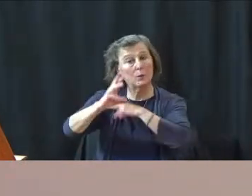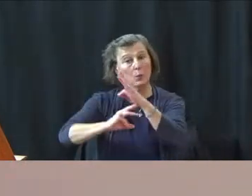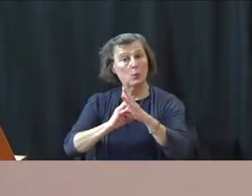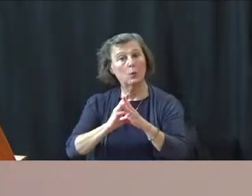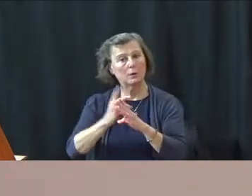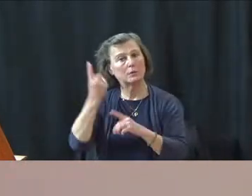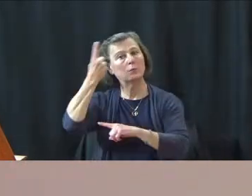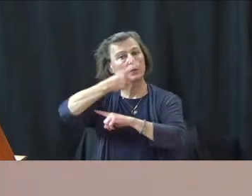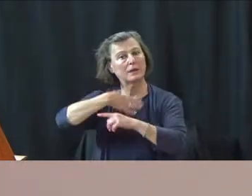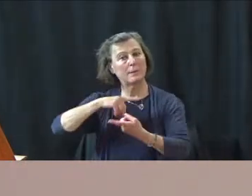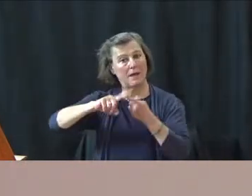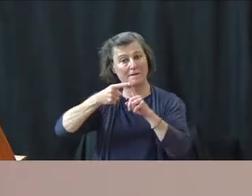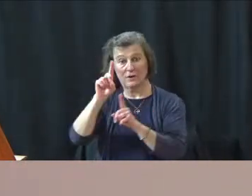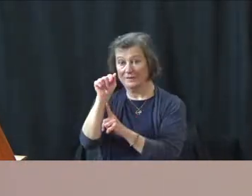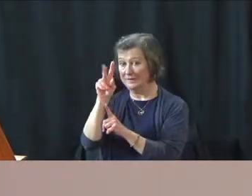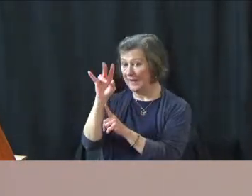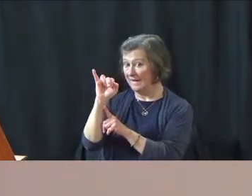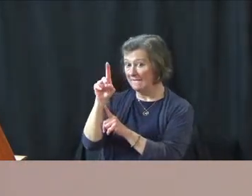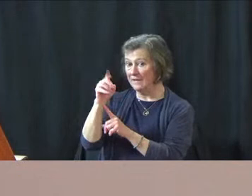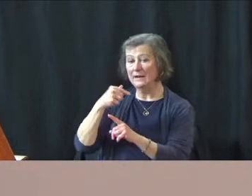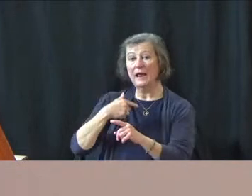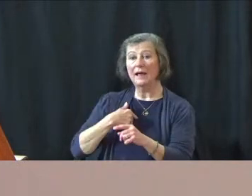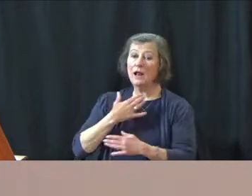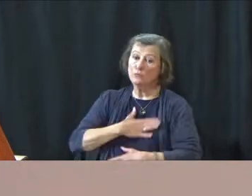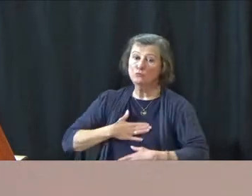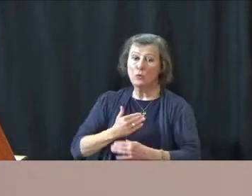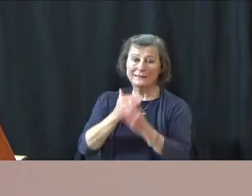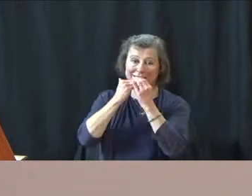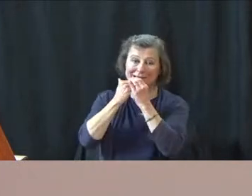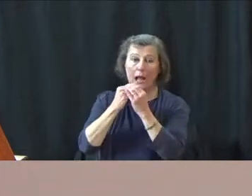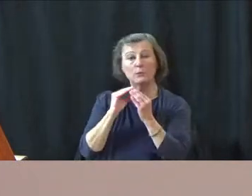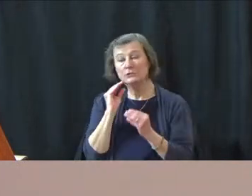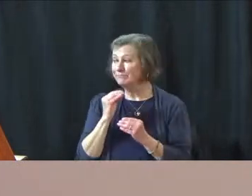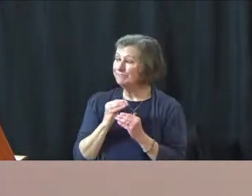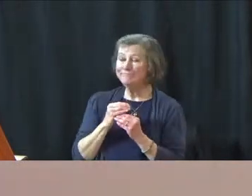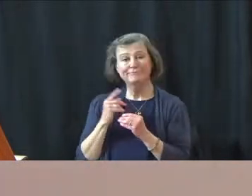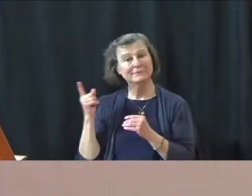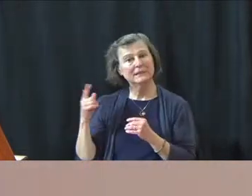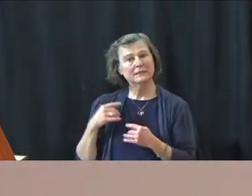One day, my friend David and I were enjoying some sandwiches and he was moved to expand